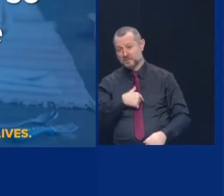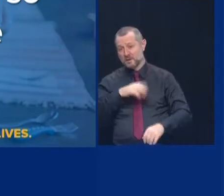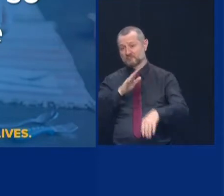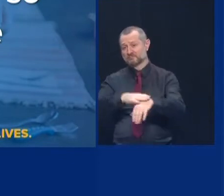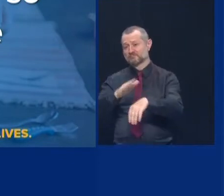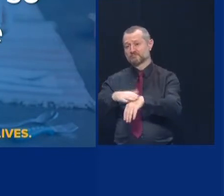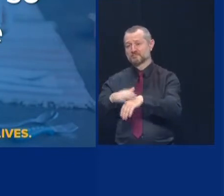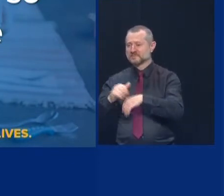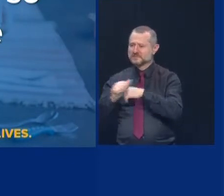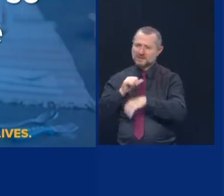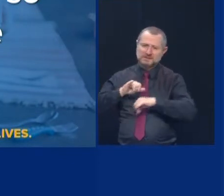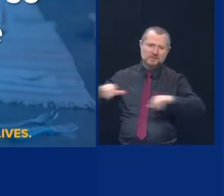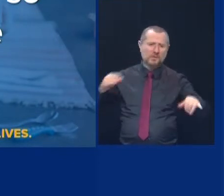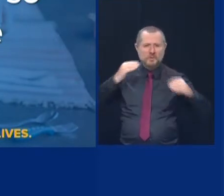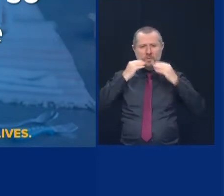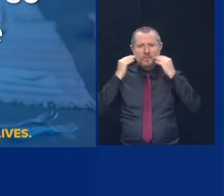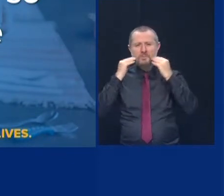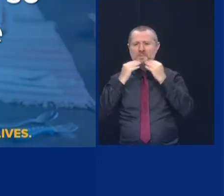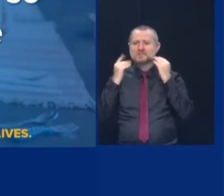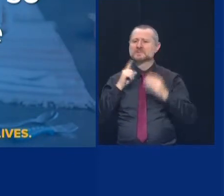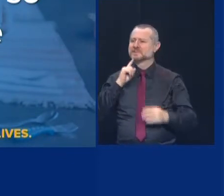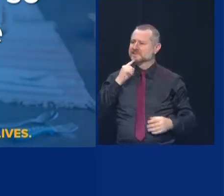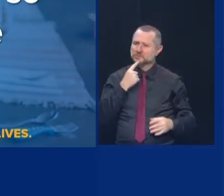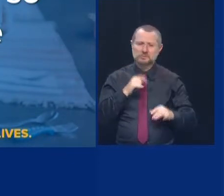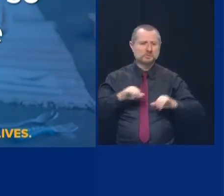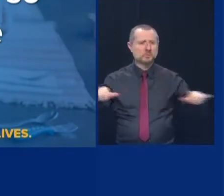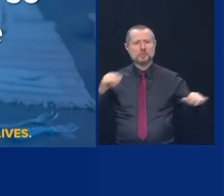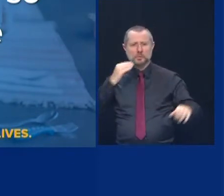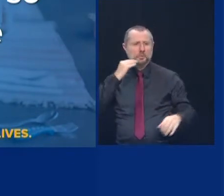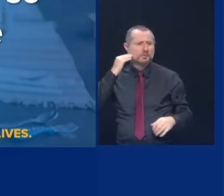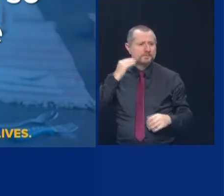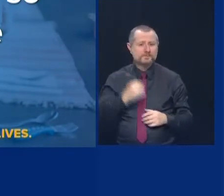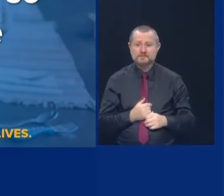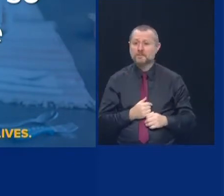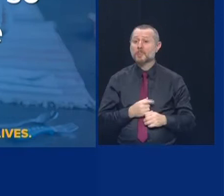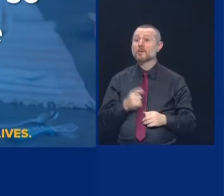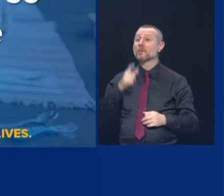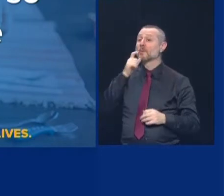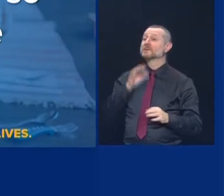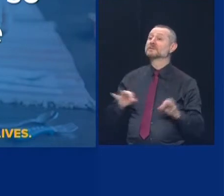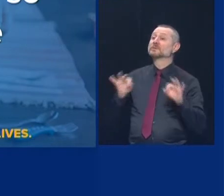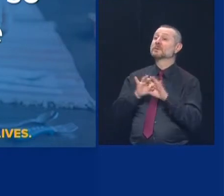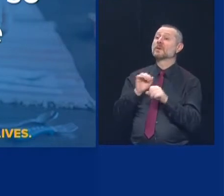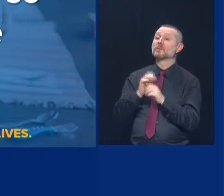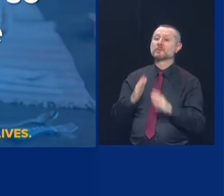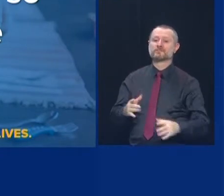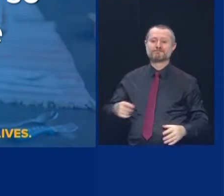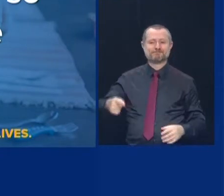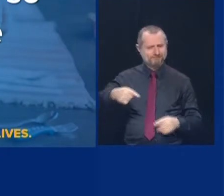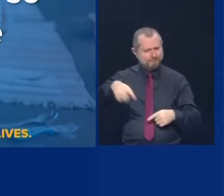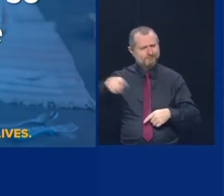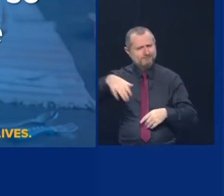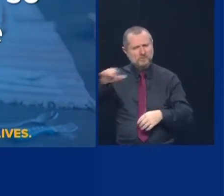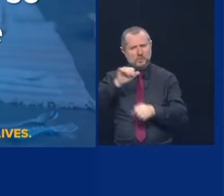THAT WE COULD STAY AT HOME. THINK ABOUT WHAT I WAS SAYING TO IT'S DANGEROUS, STAY HOME. I'M NOT KIDDING.